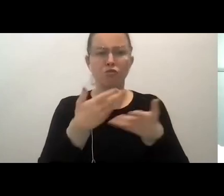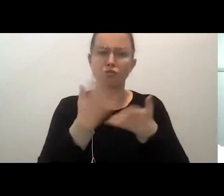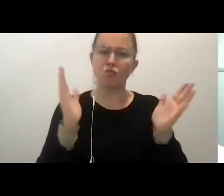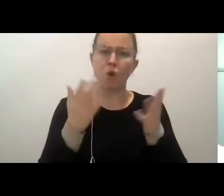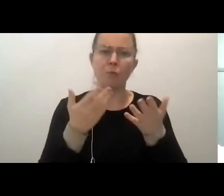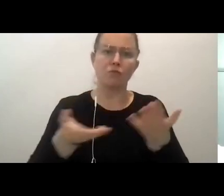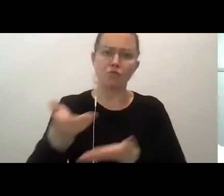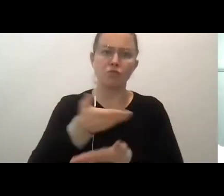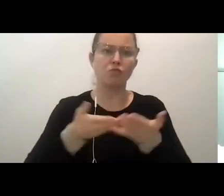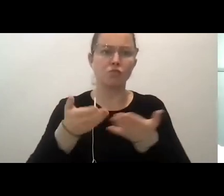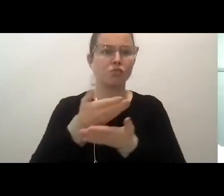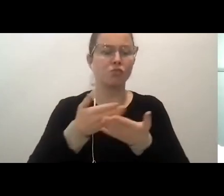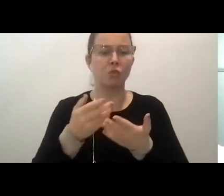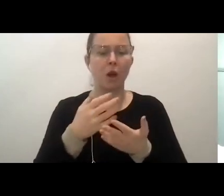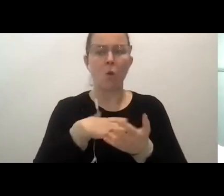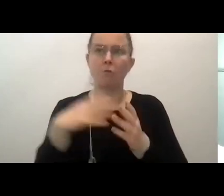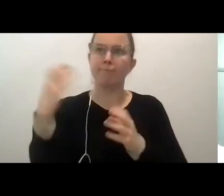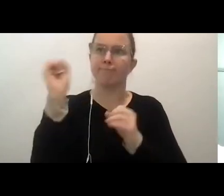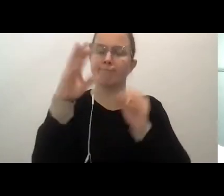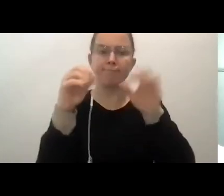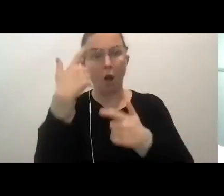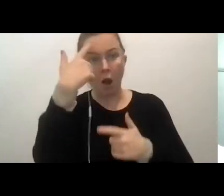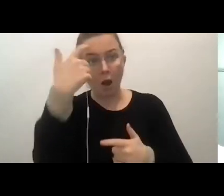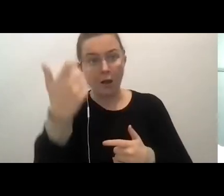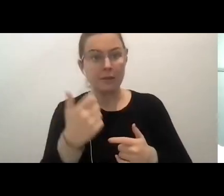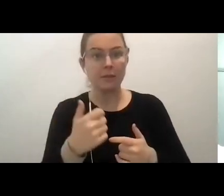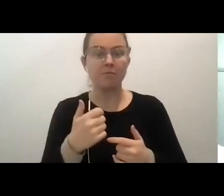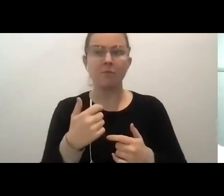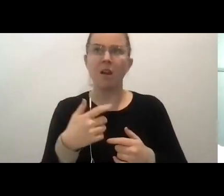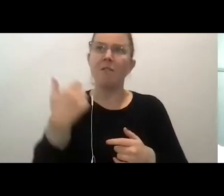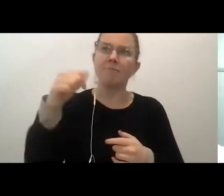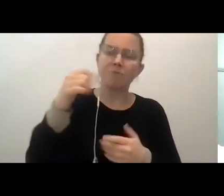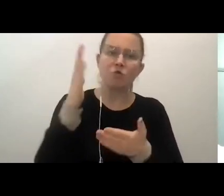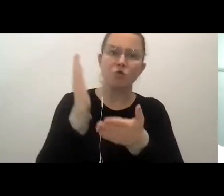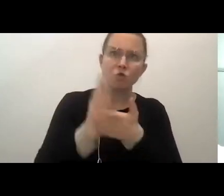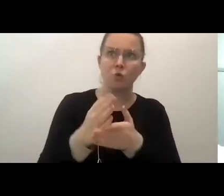main idea is for us to have an exchange of ideas and a resonance and an engagement so